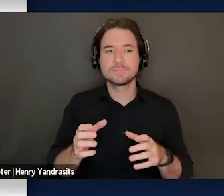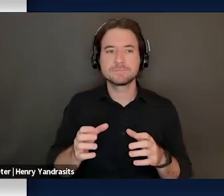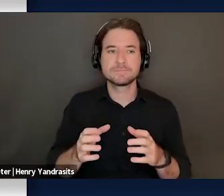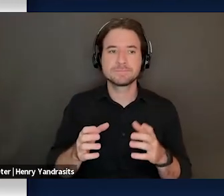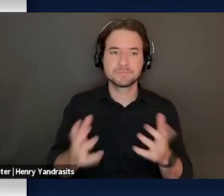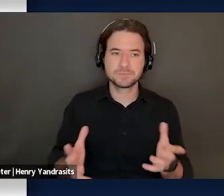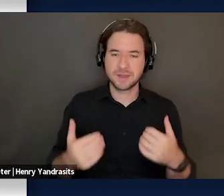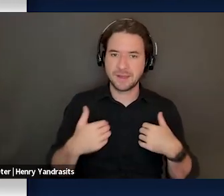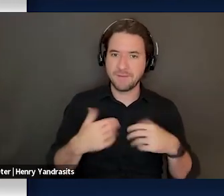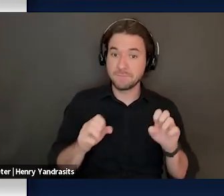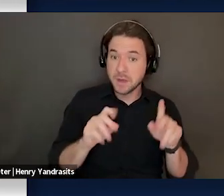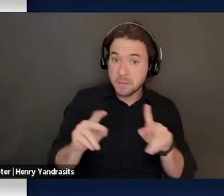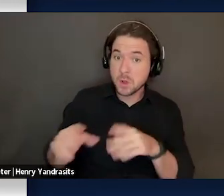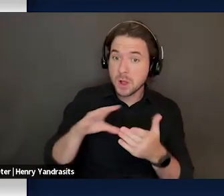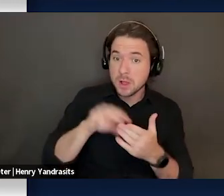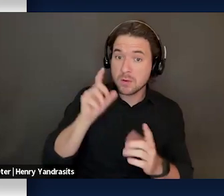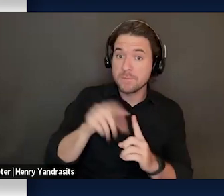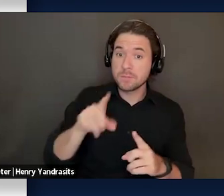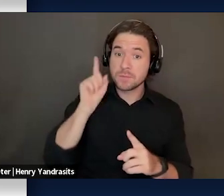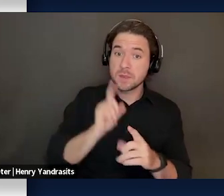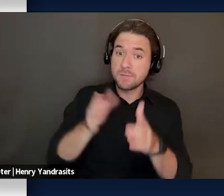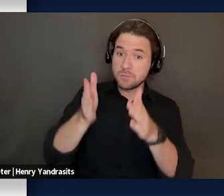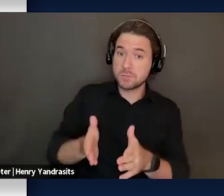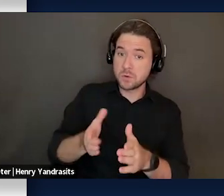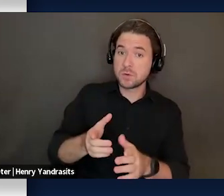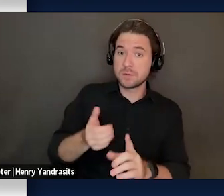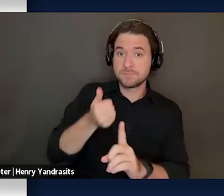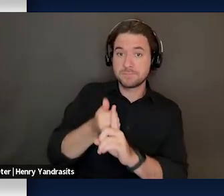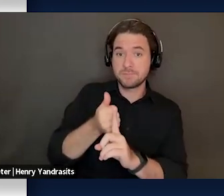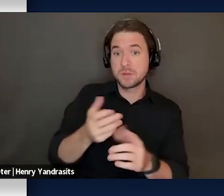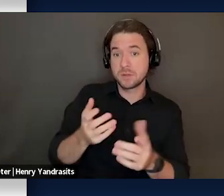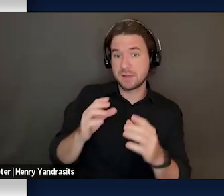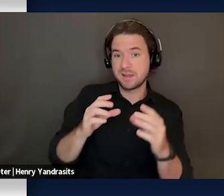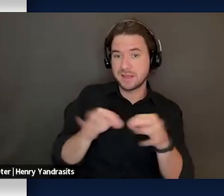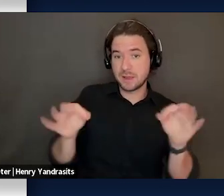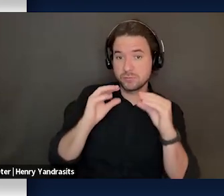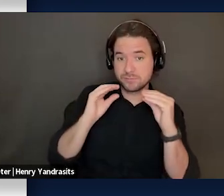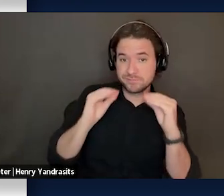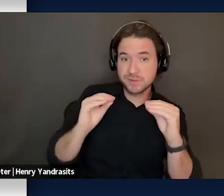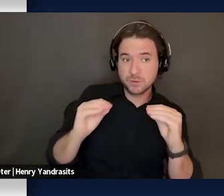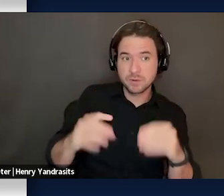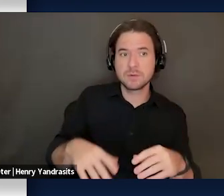Opportunities to learn from a Deaf individual with language instruction, but more importantly, to learn about.